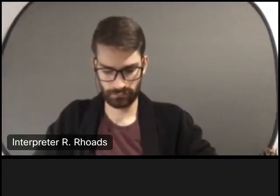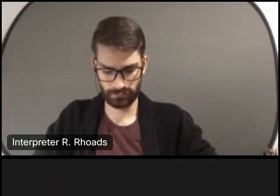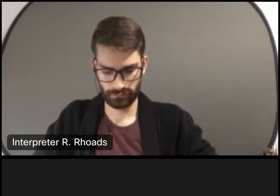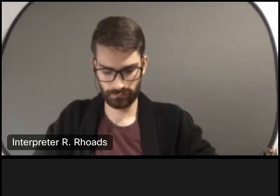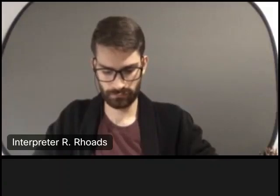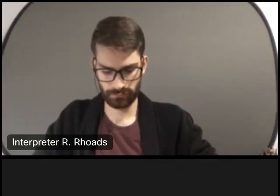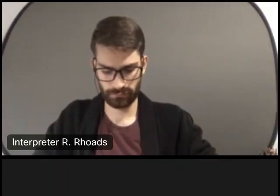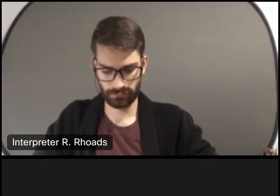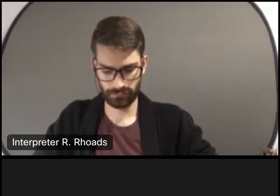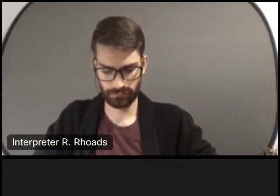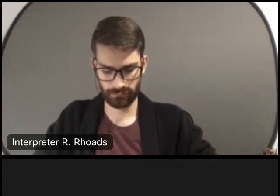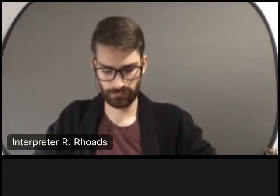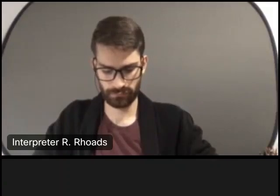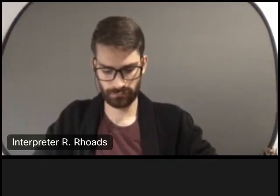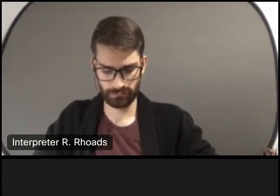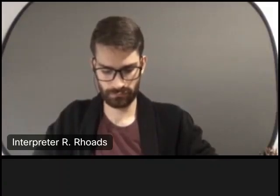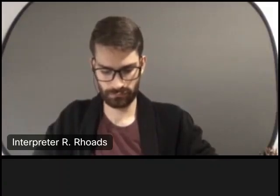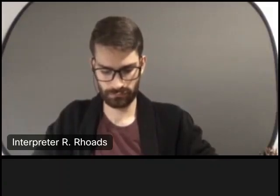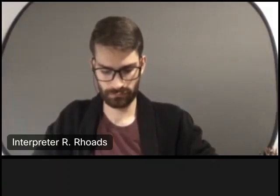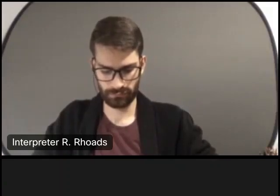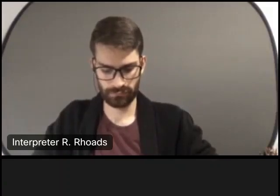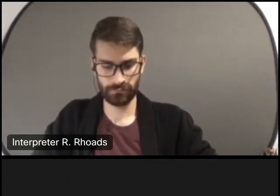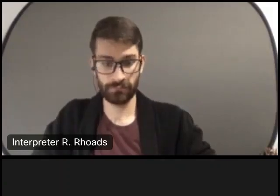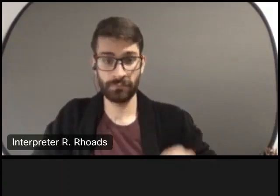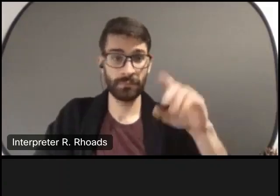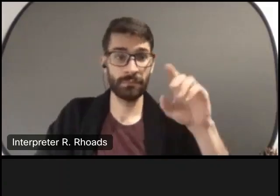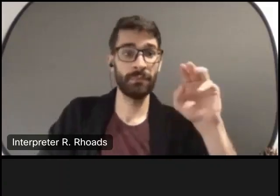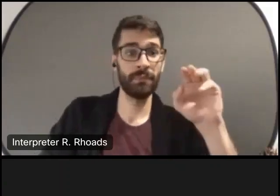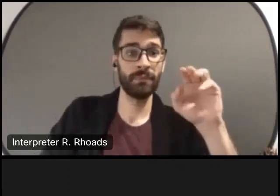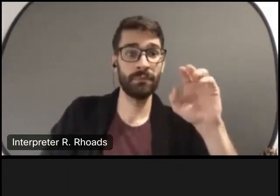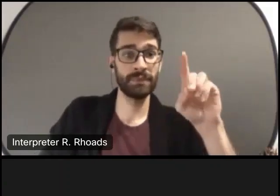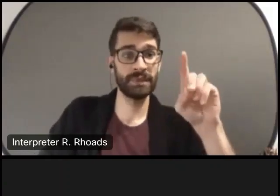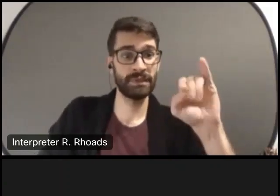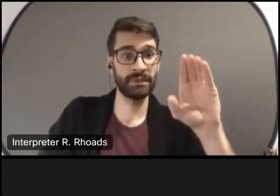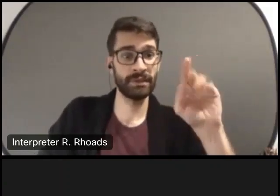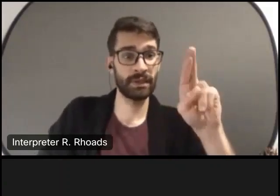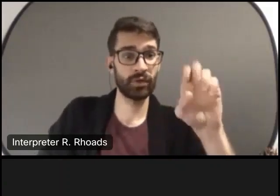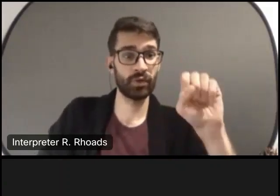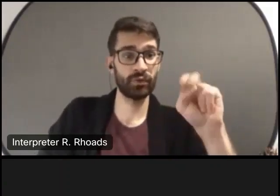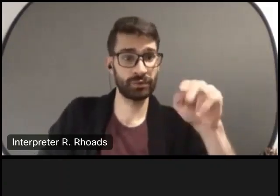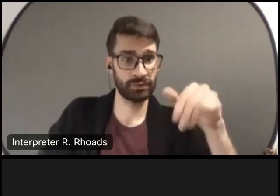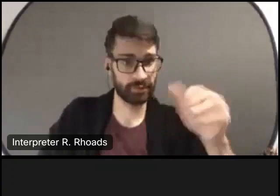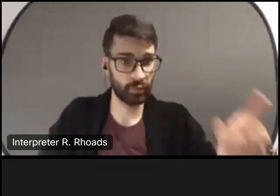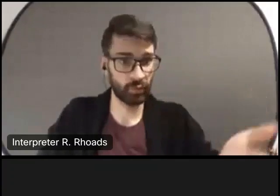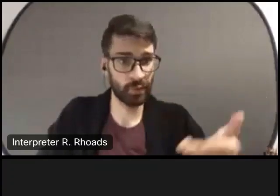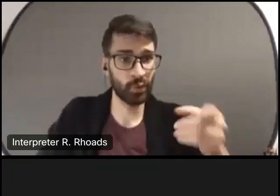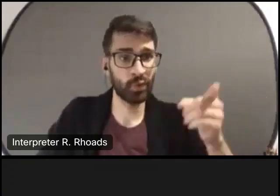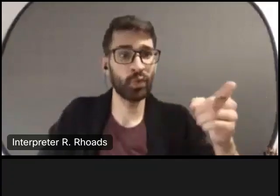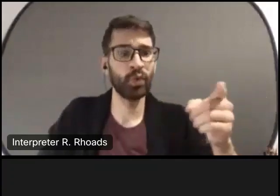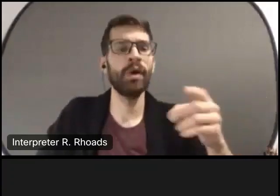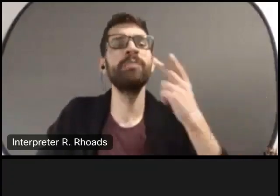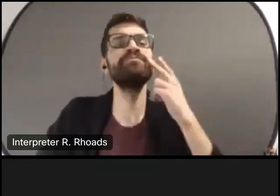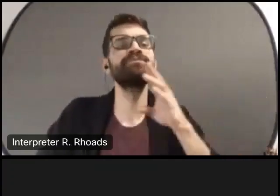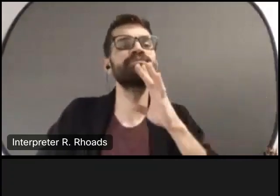Commissioner Dickerson, are you still there? Let me try to unmute you again, I apologize.